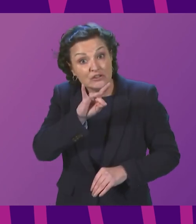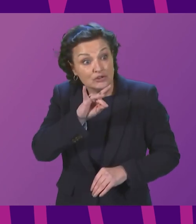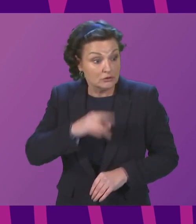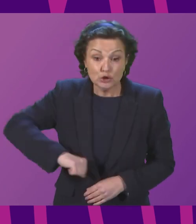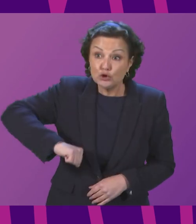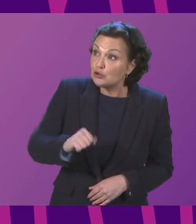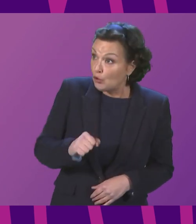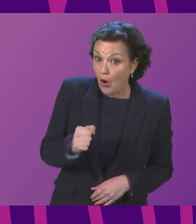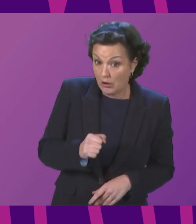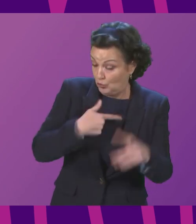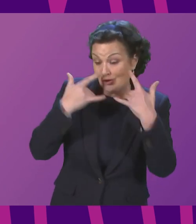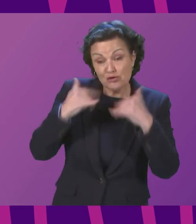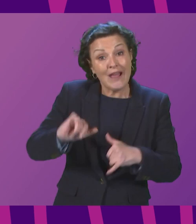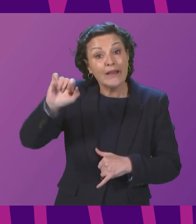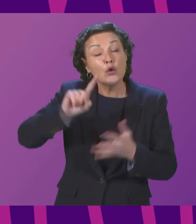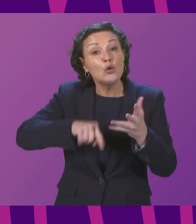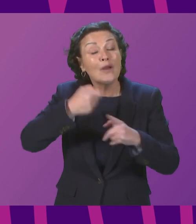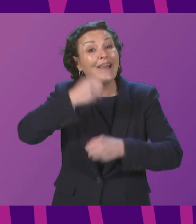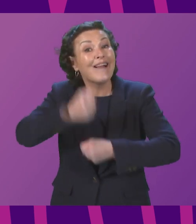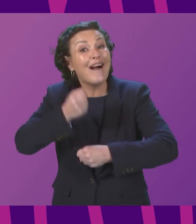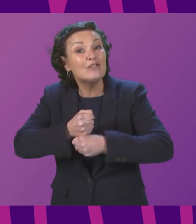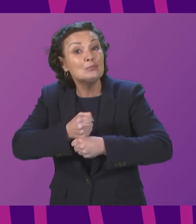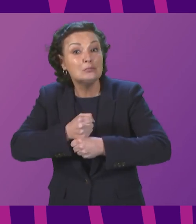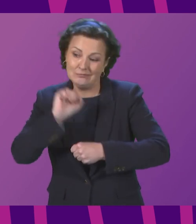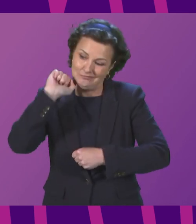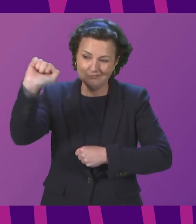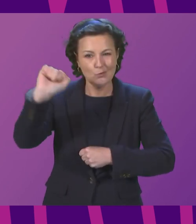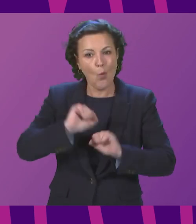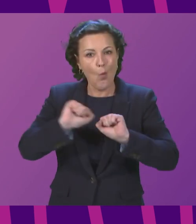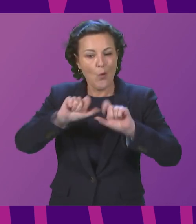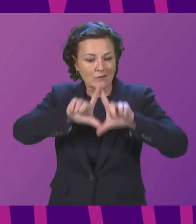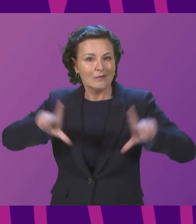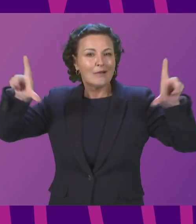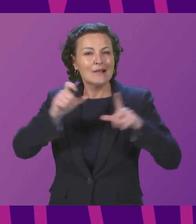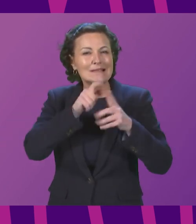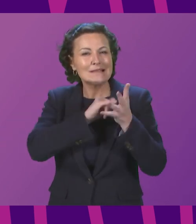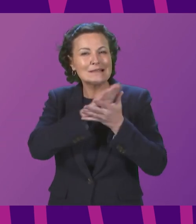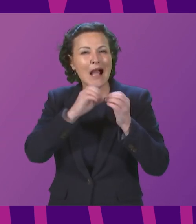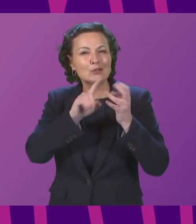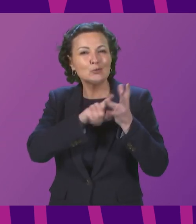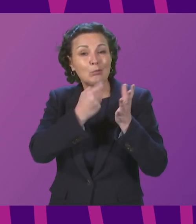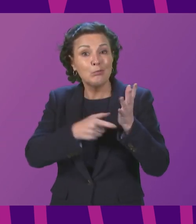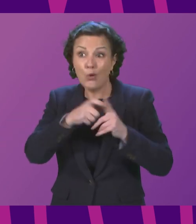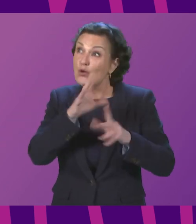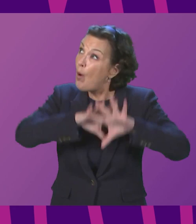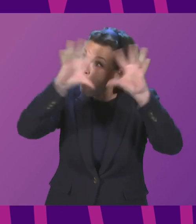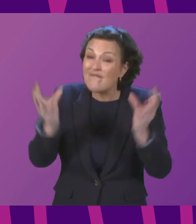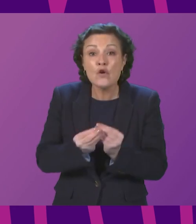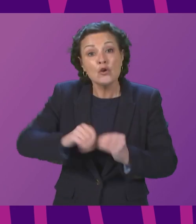on to the UK Government Covid dashboard to see for herself that, overall, throughout the pandemic to date, levels of infection in Scotland have been lower than they have